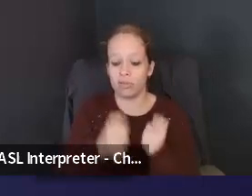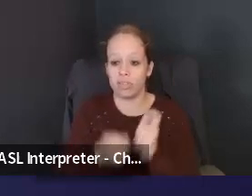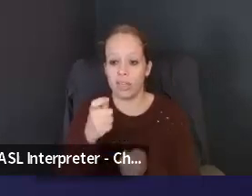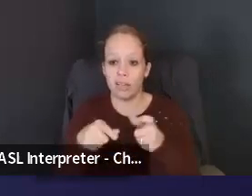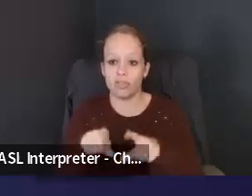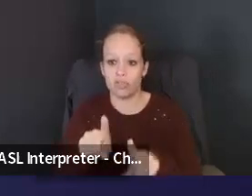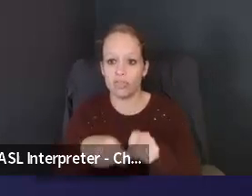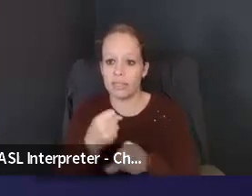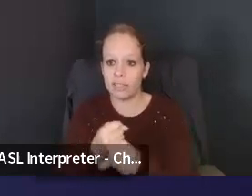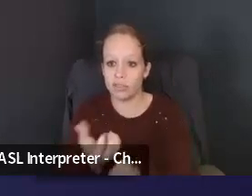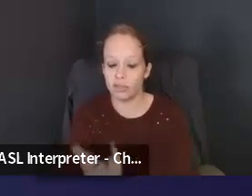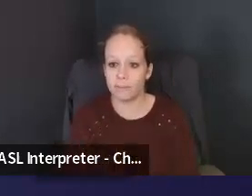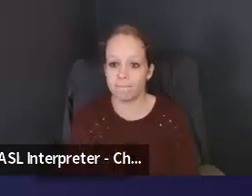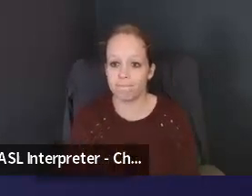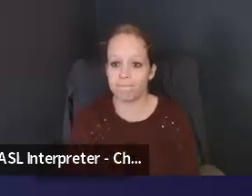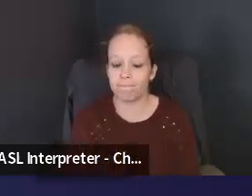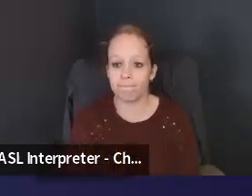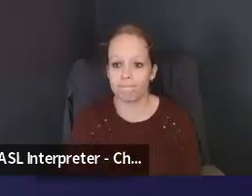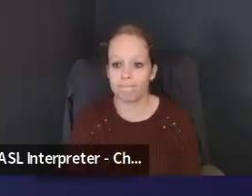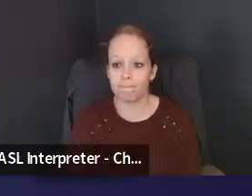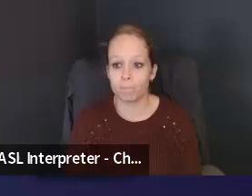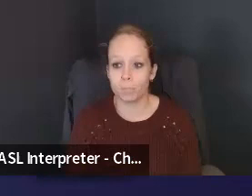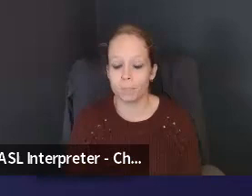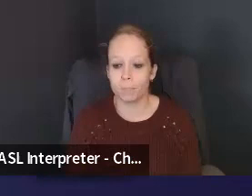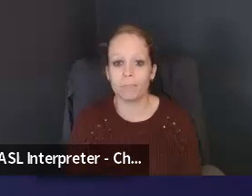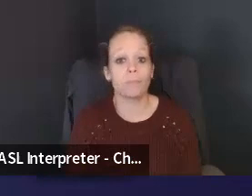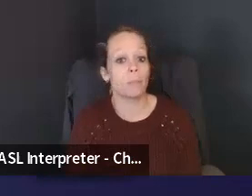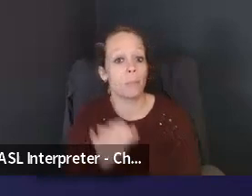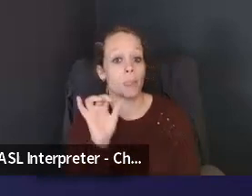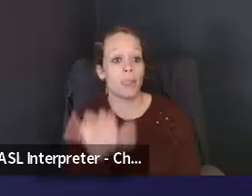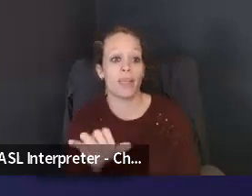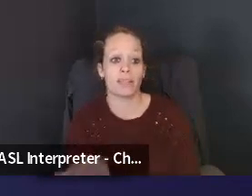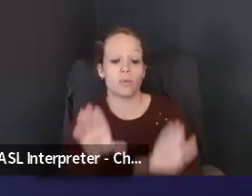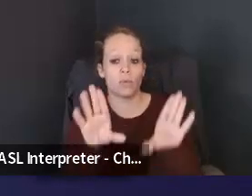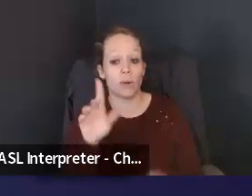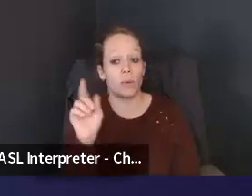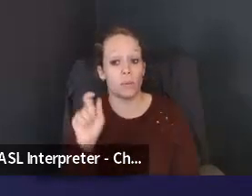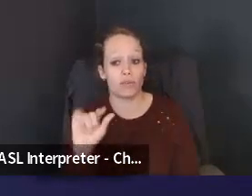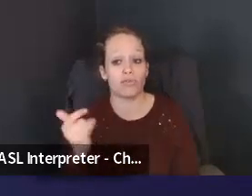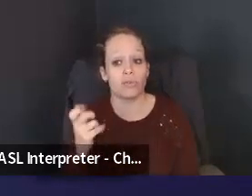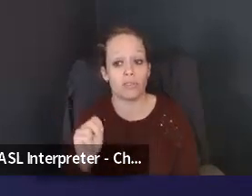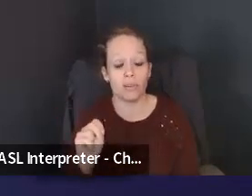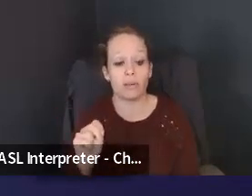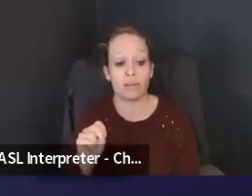years? Dr. Rumrill: Yeah that's a great question, John. And particularly a lot of federal grants